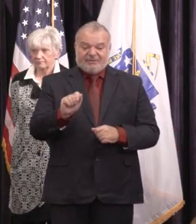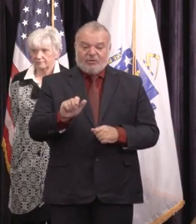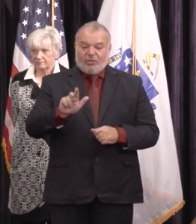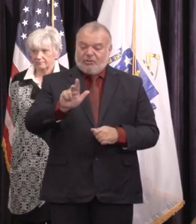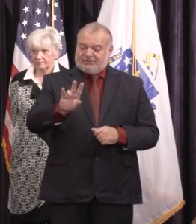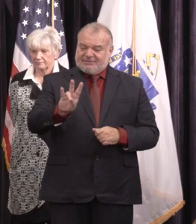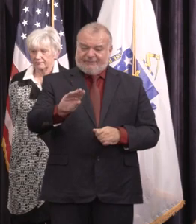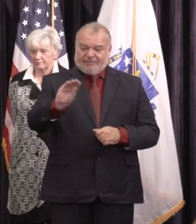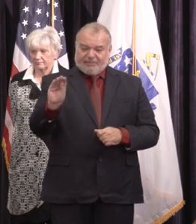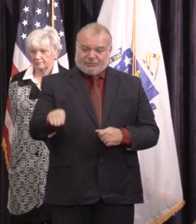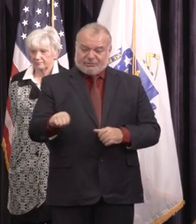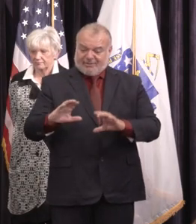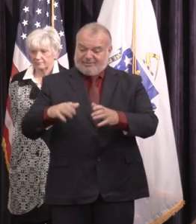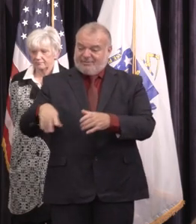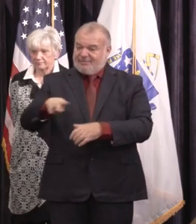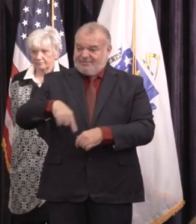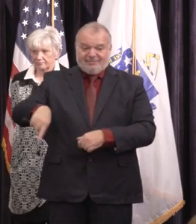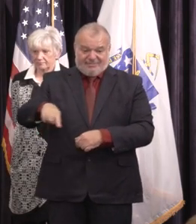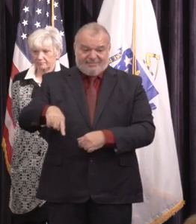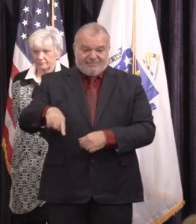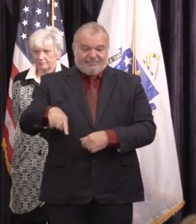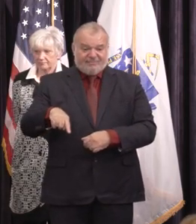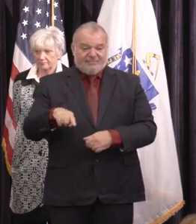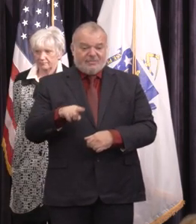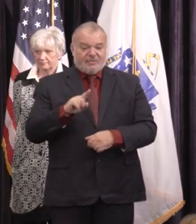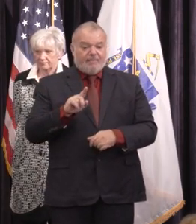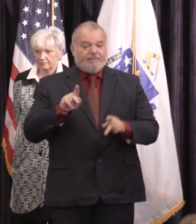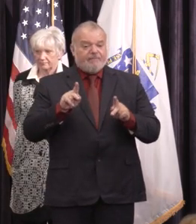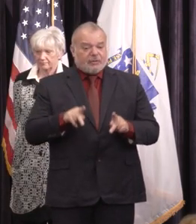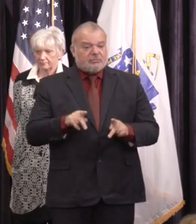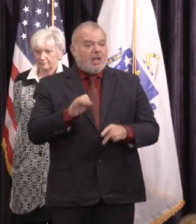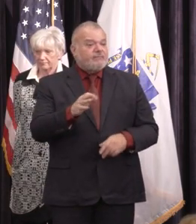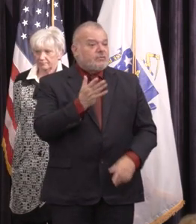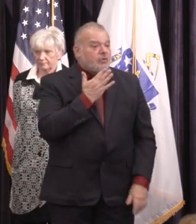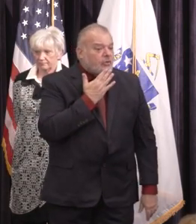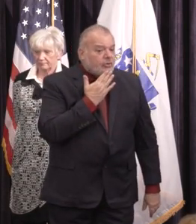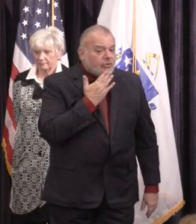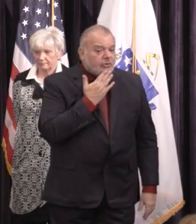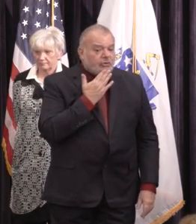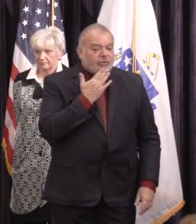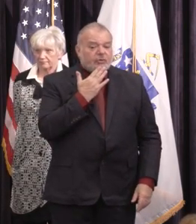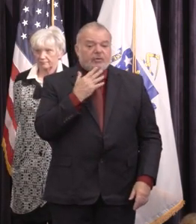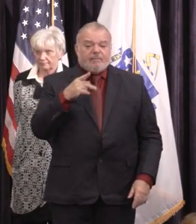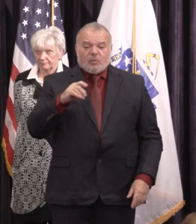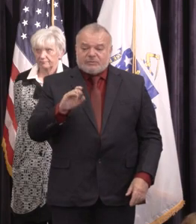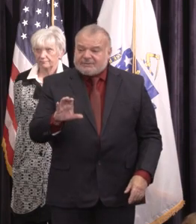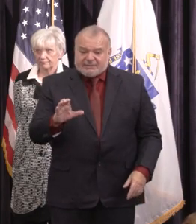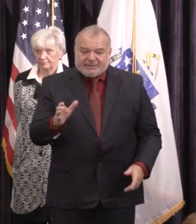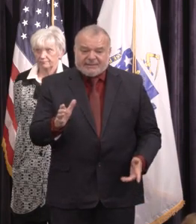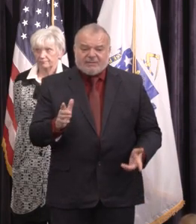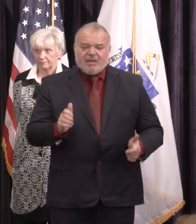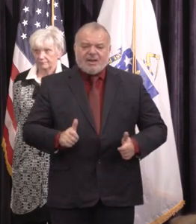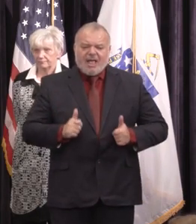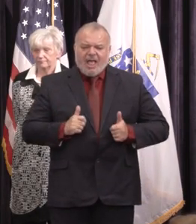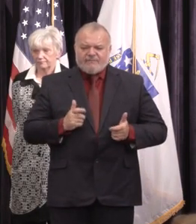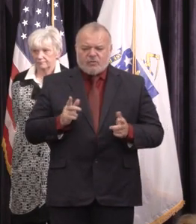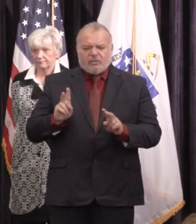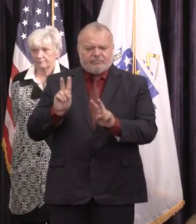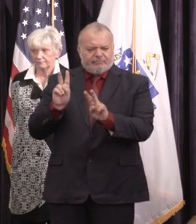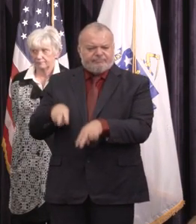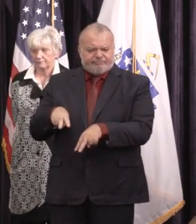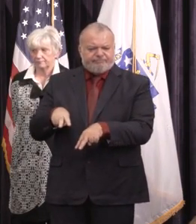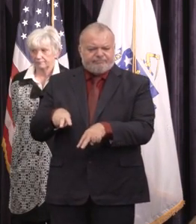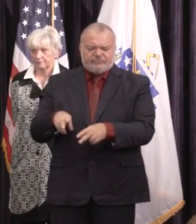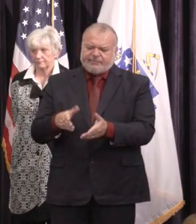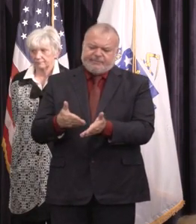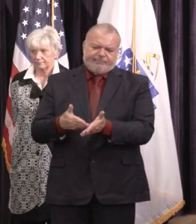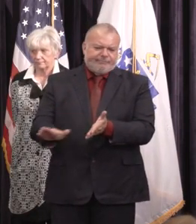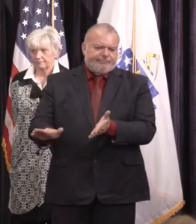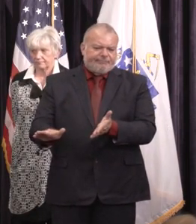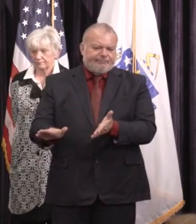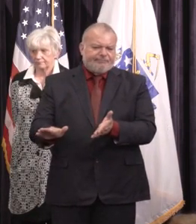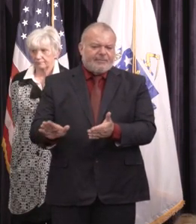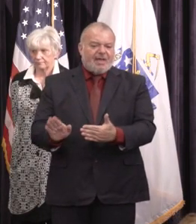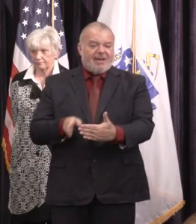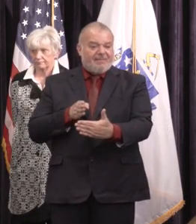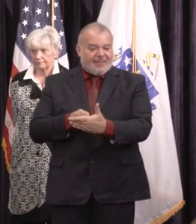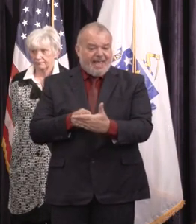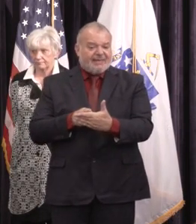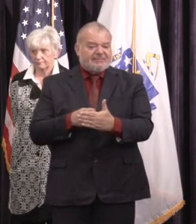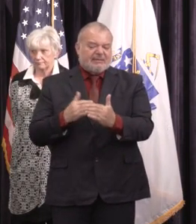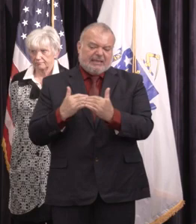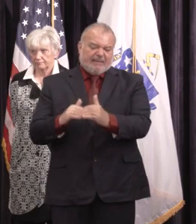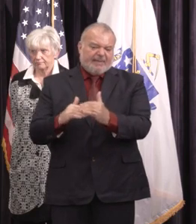identify has a person of color have had a lifetime of reductive, dismissive, bias in a box thinking